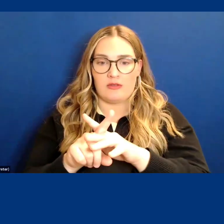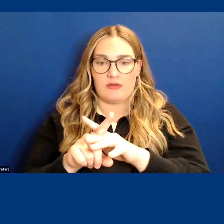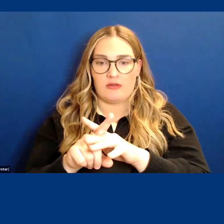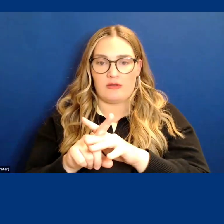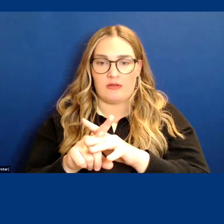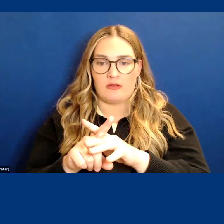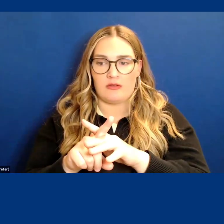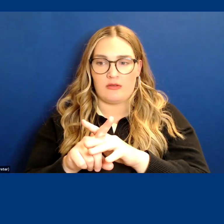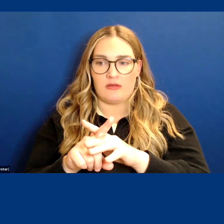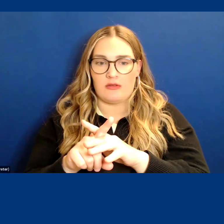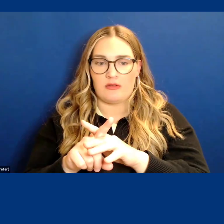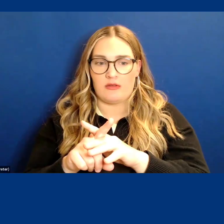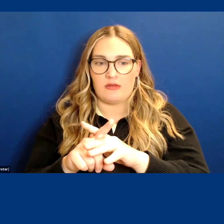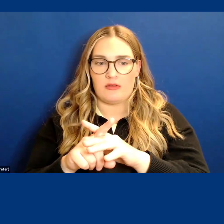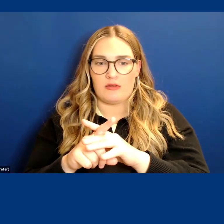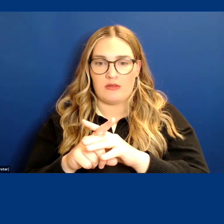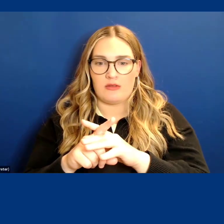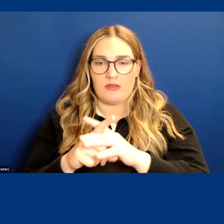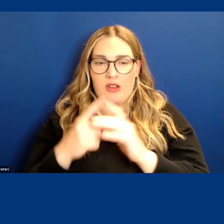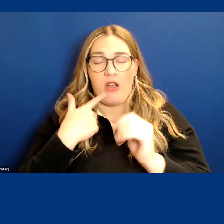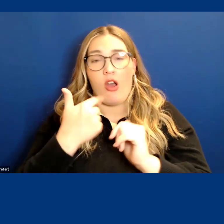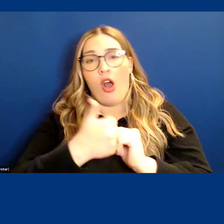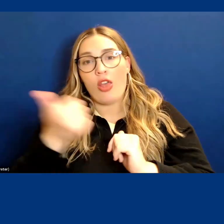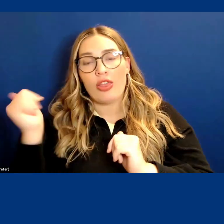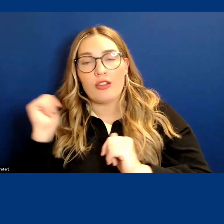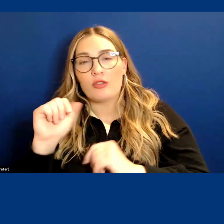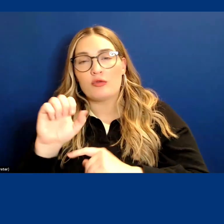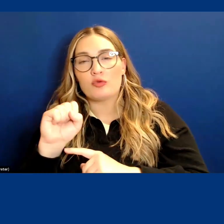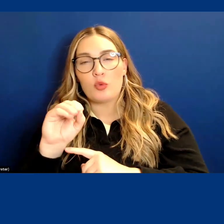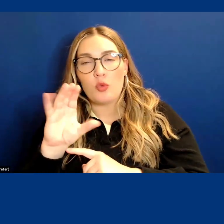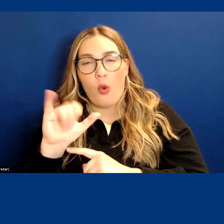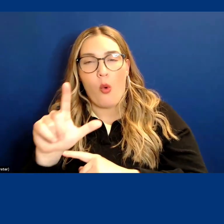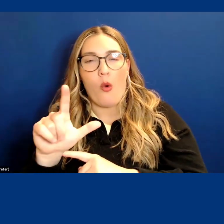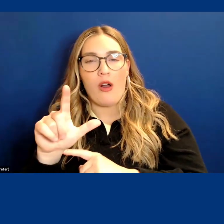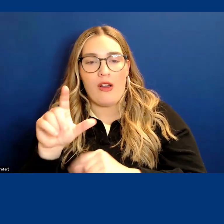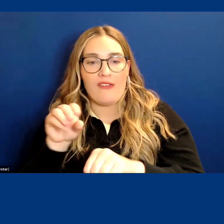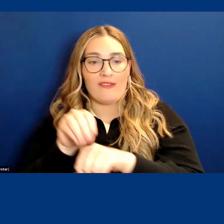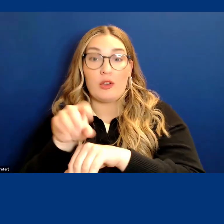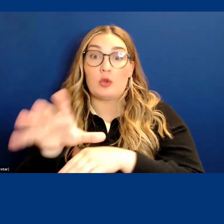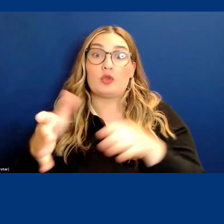influencers of health and environment, an environment.